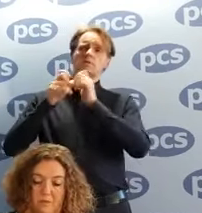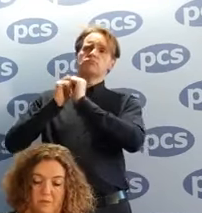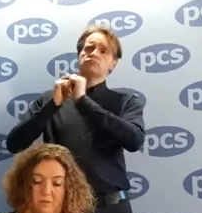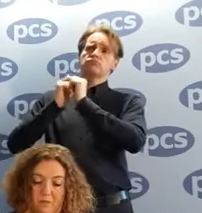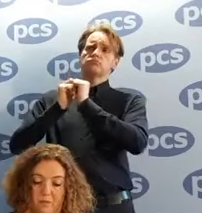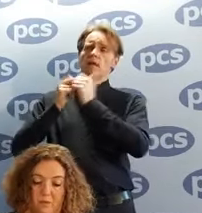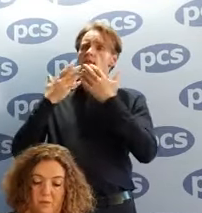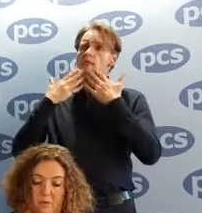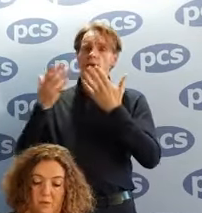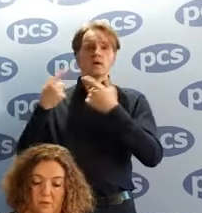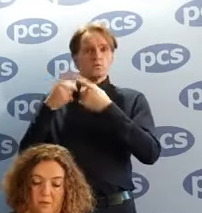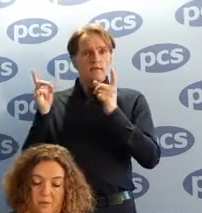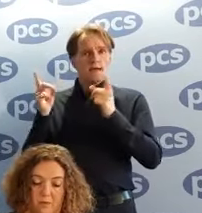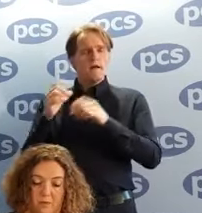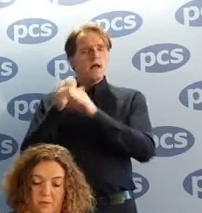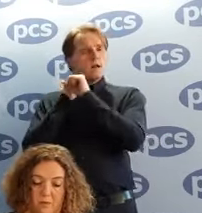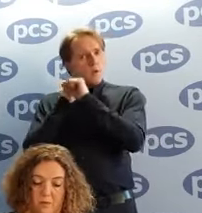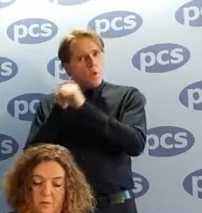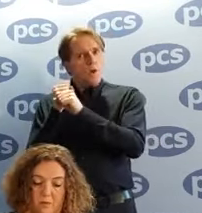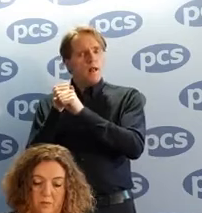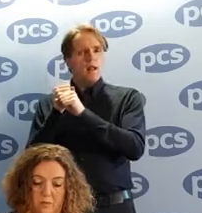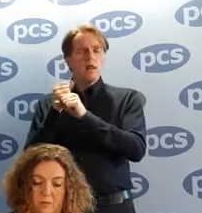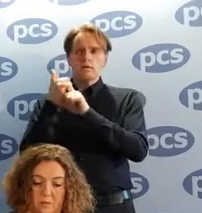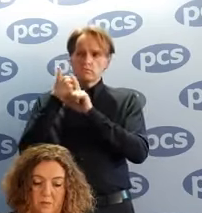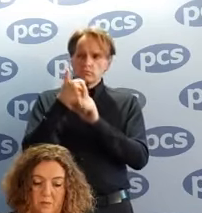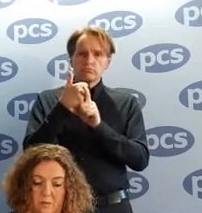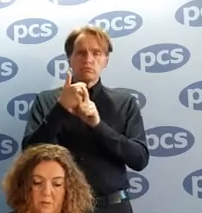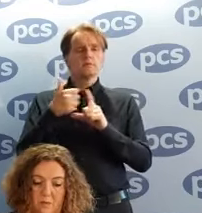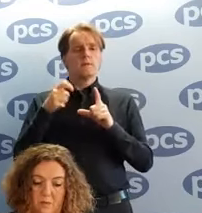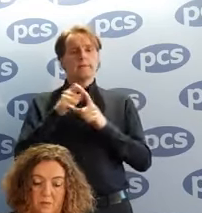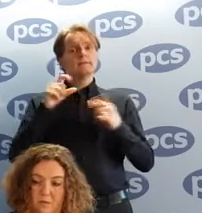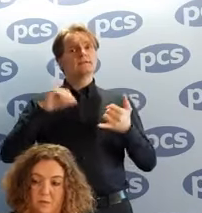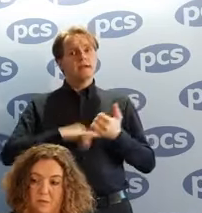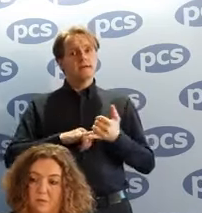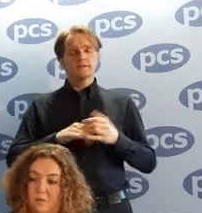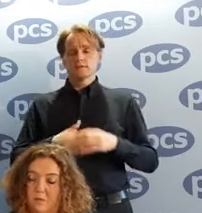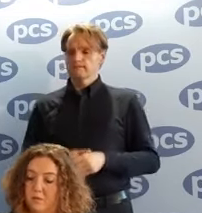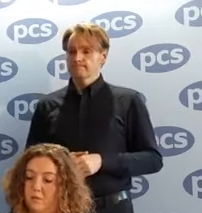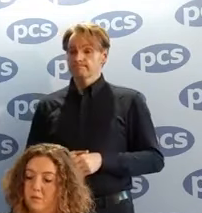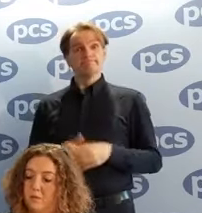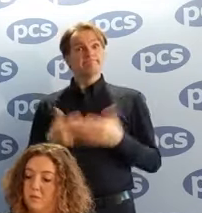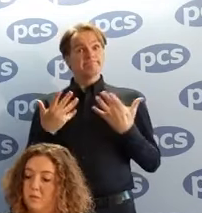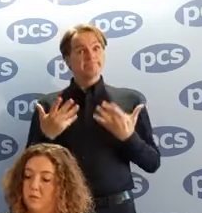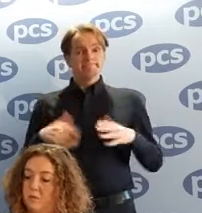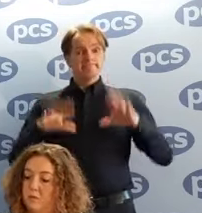their loyalty and their commitment to PCS. Well that brings us to the end of